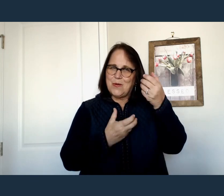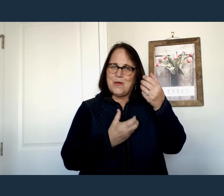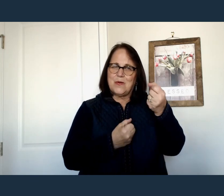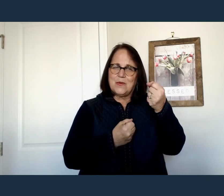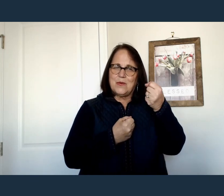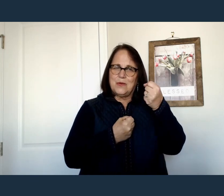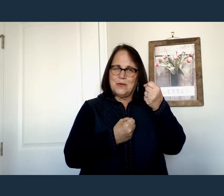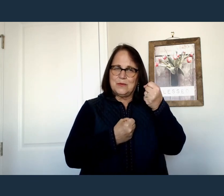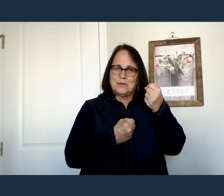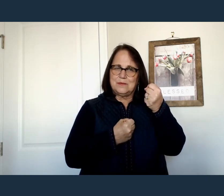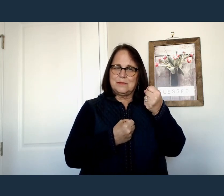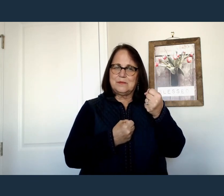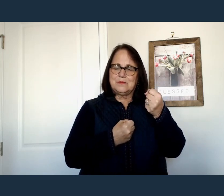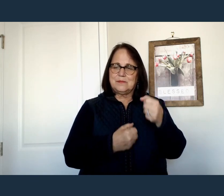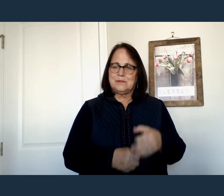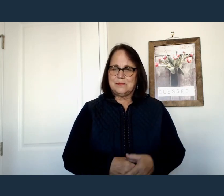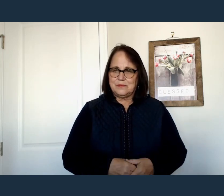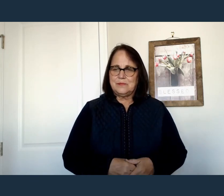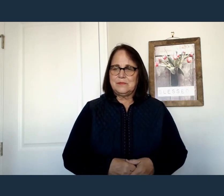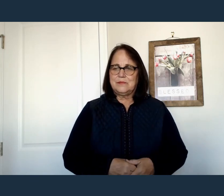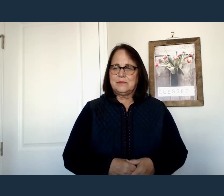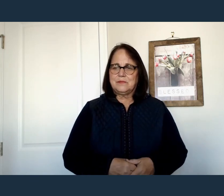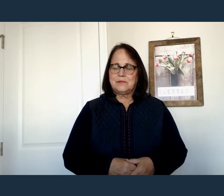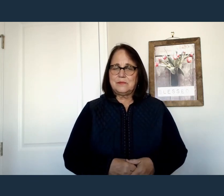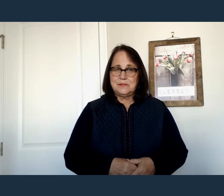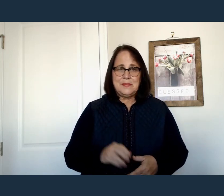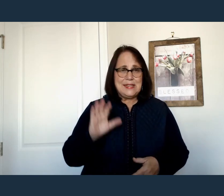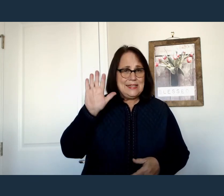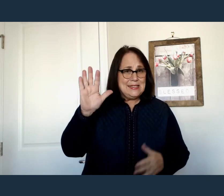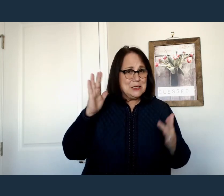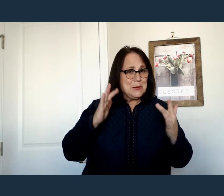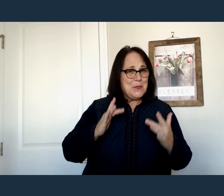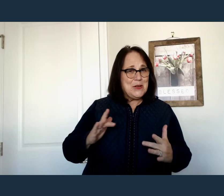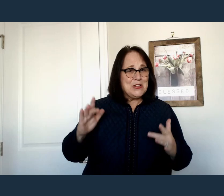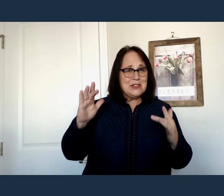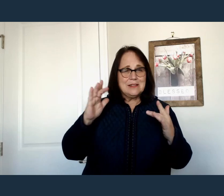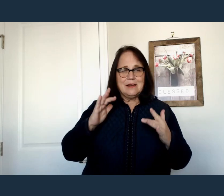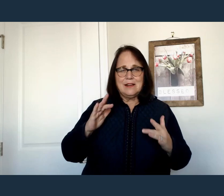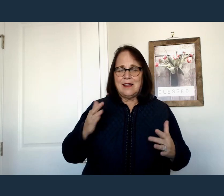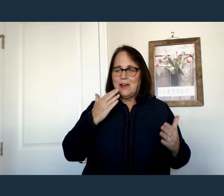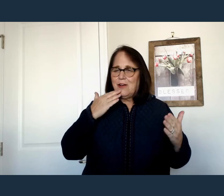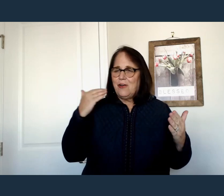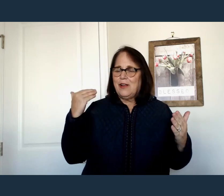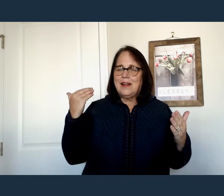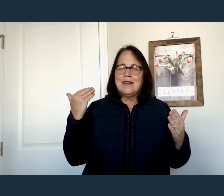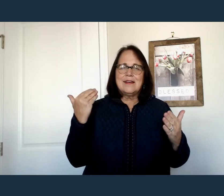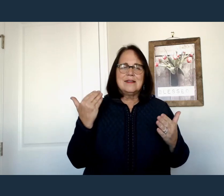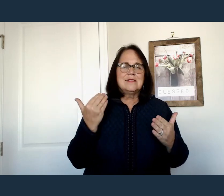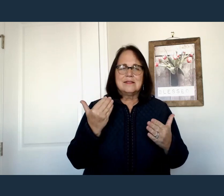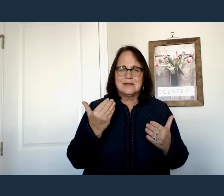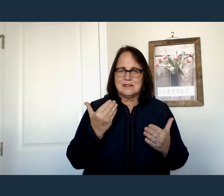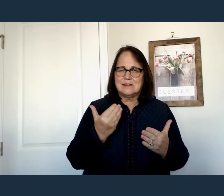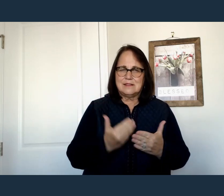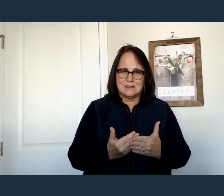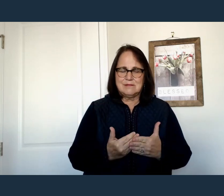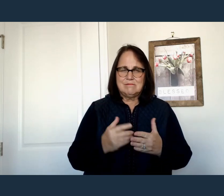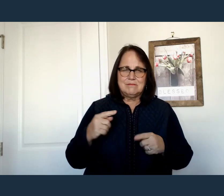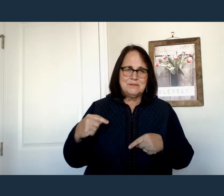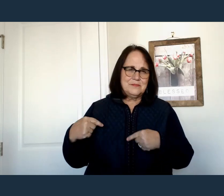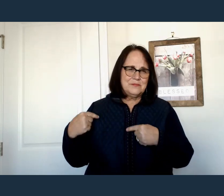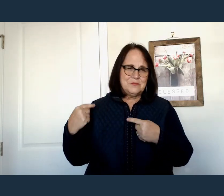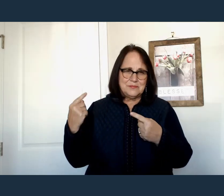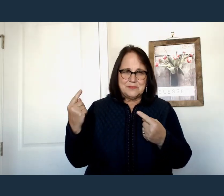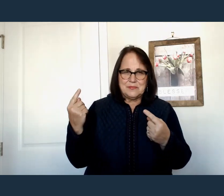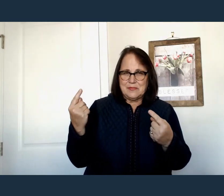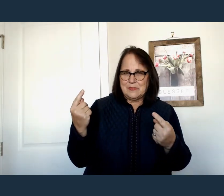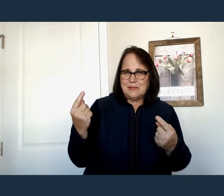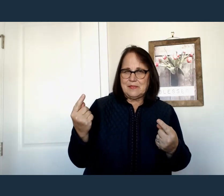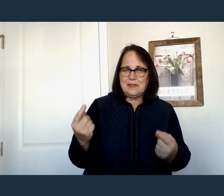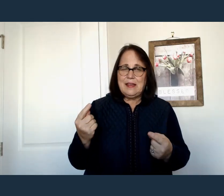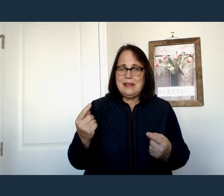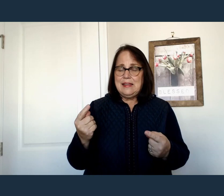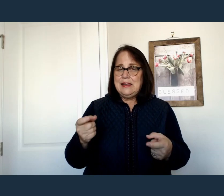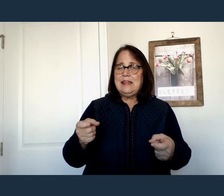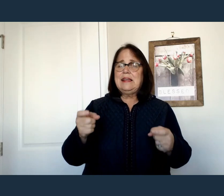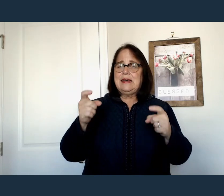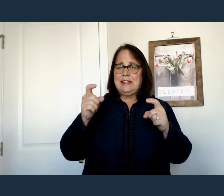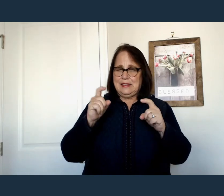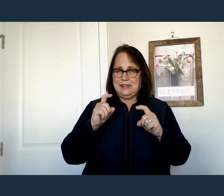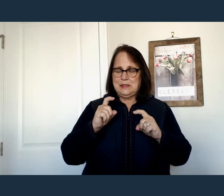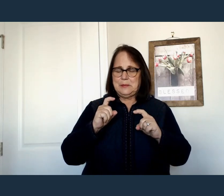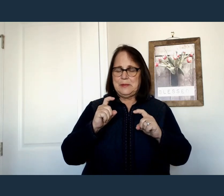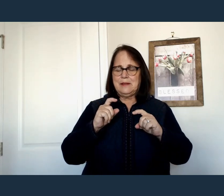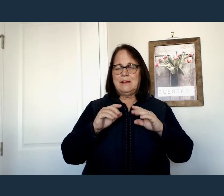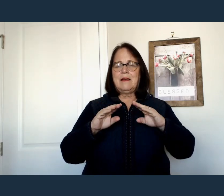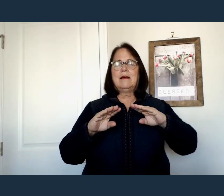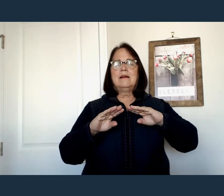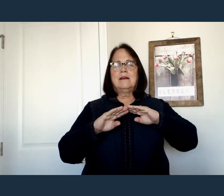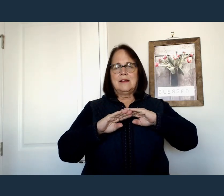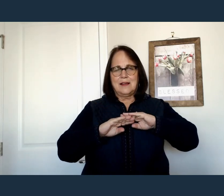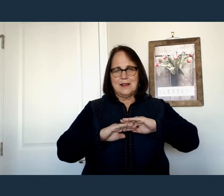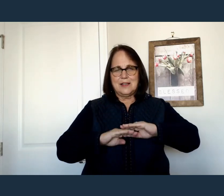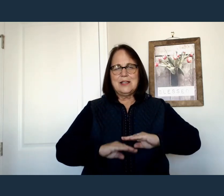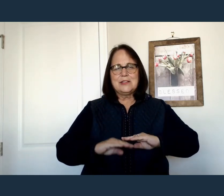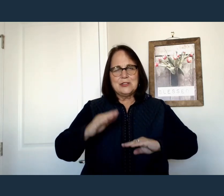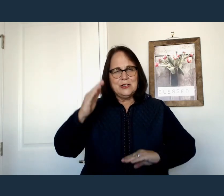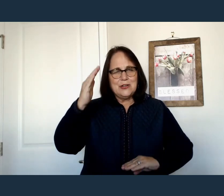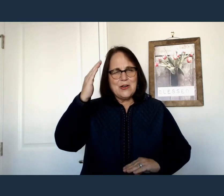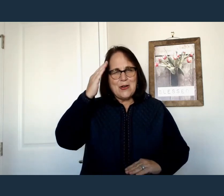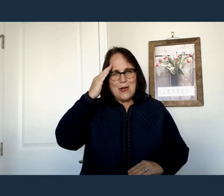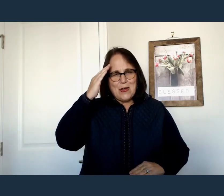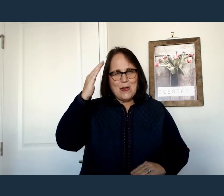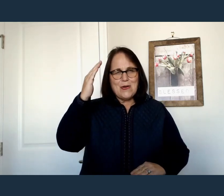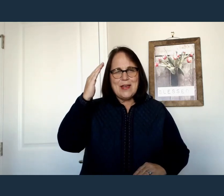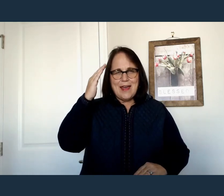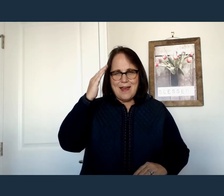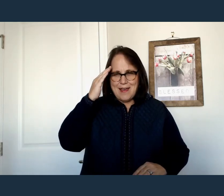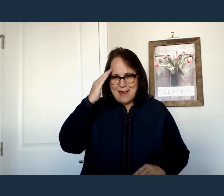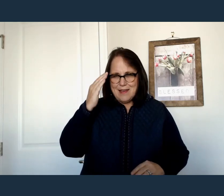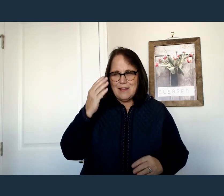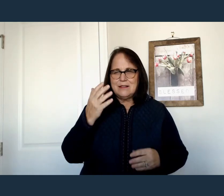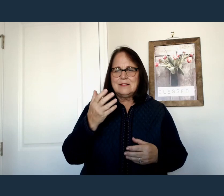Mercy and goodness Give me assurance